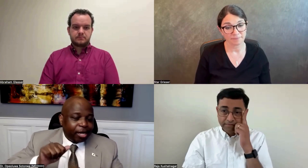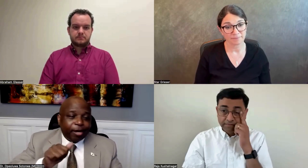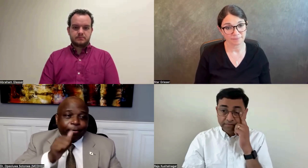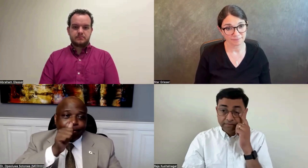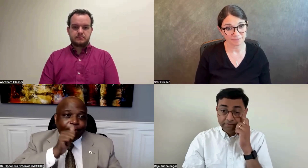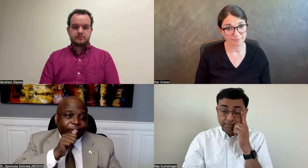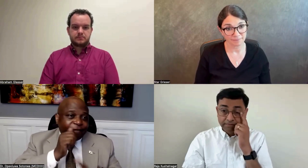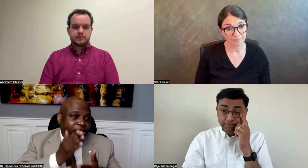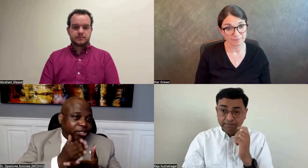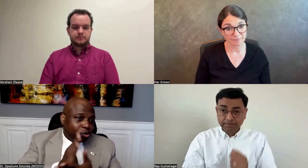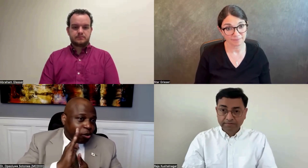There's been so many different